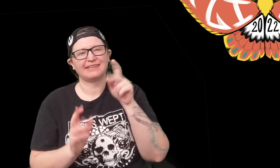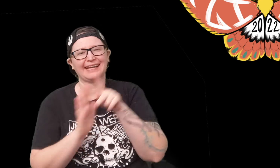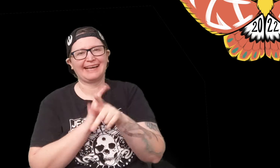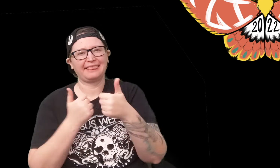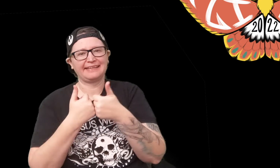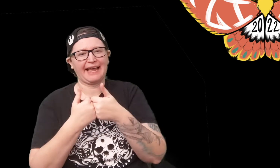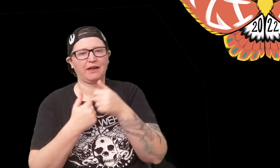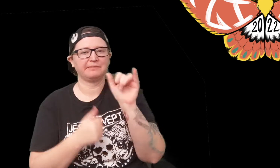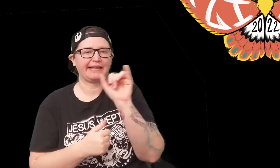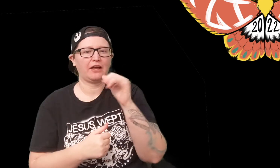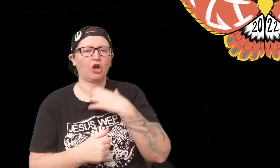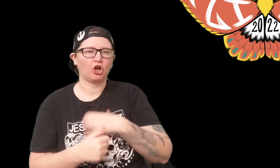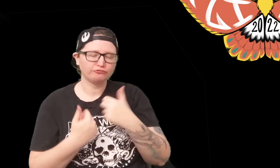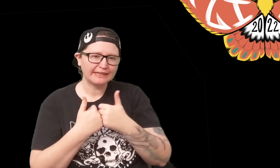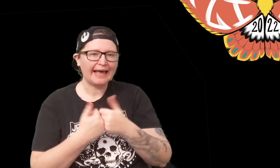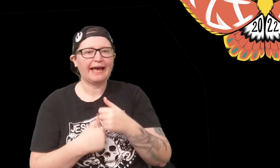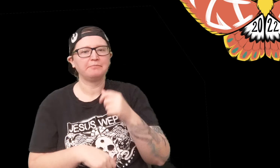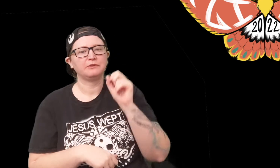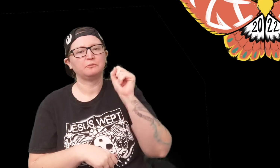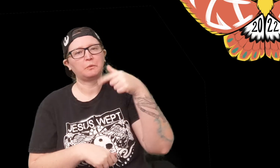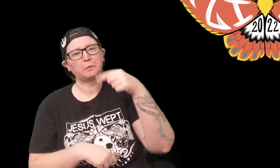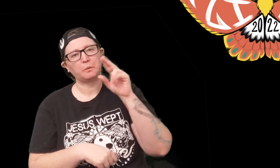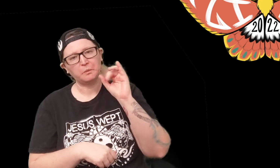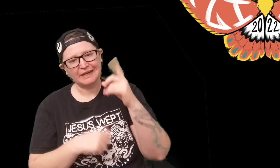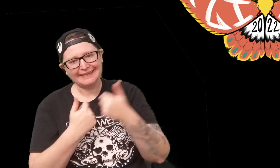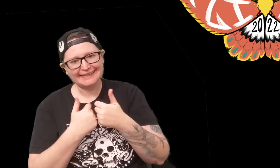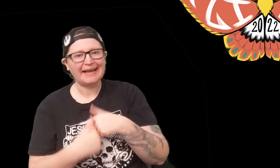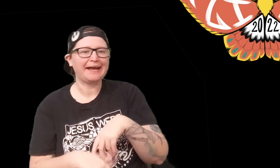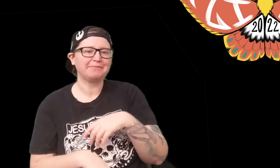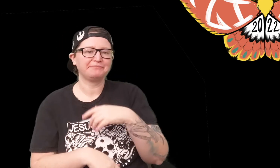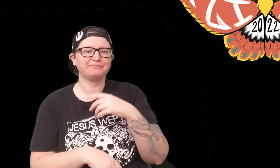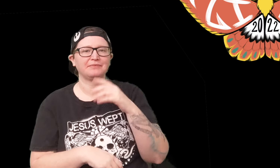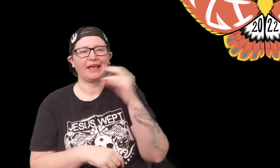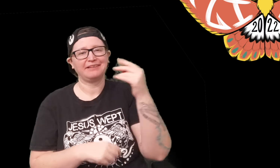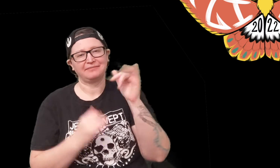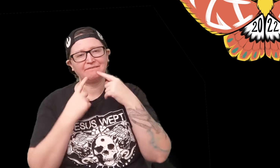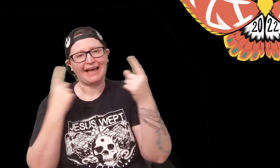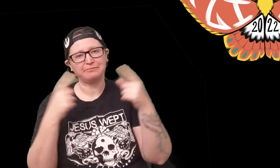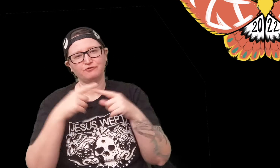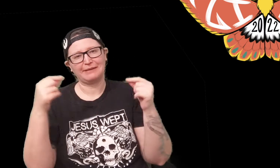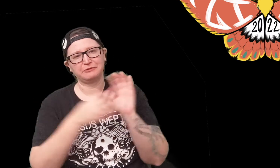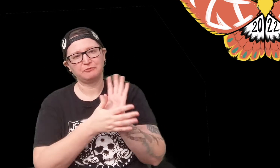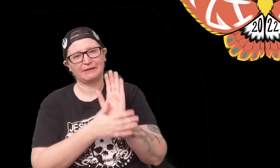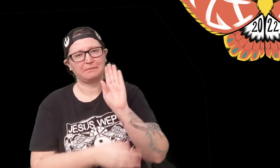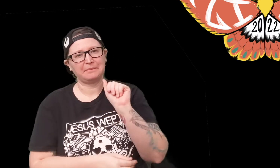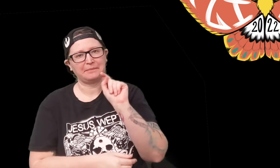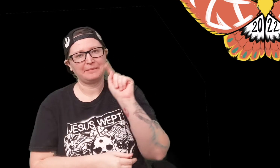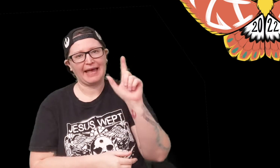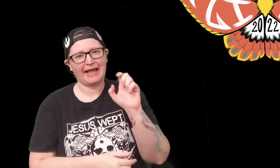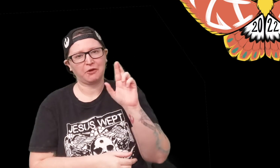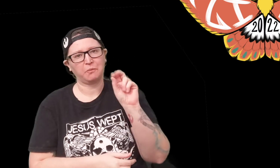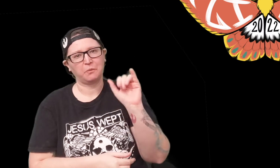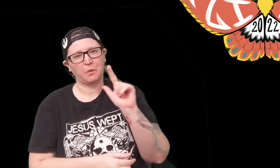kind of similar to kill games Hunger Games uh Squid Game you know the famous Japanese movie